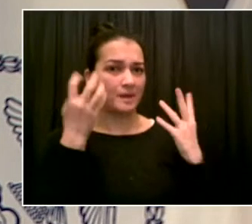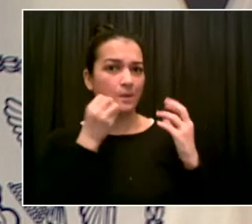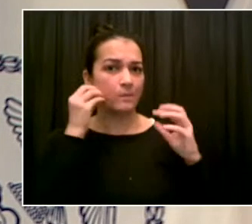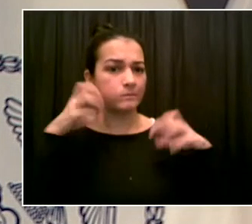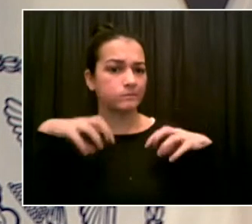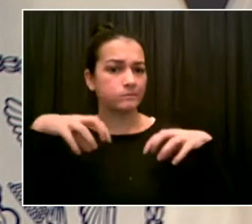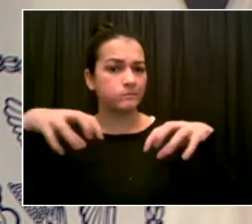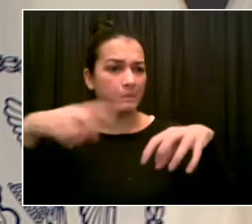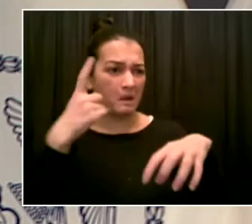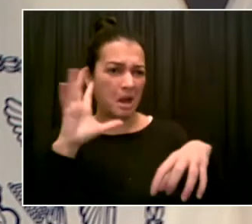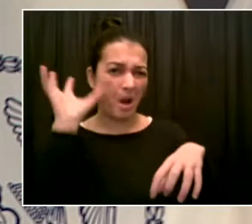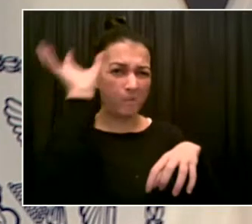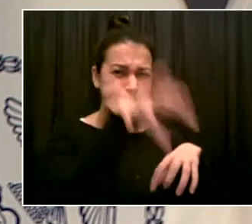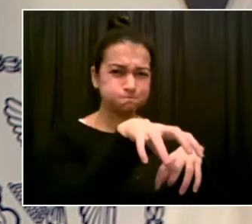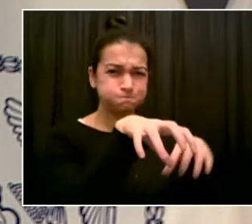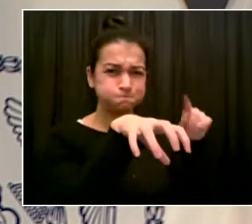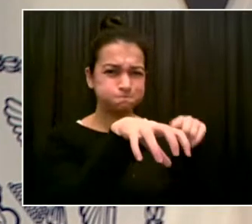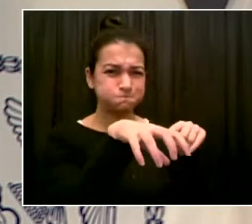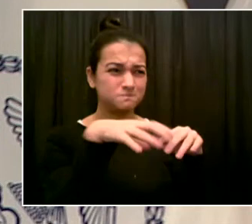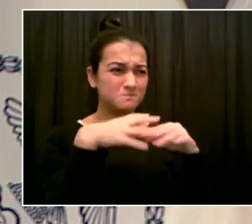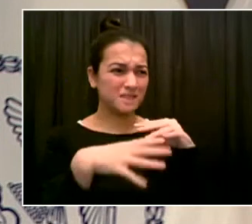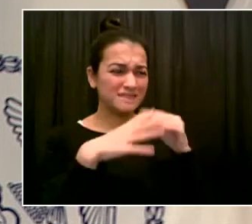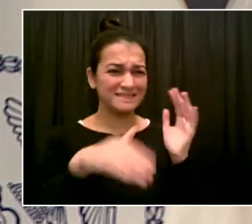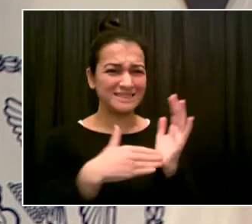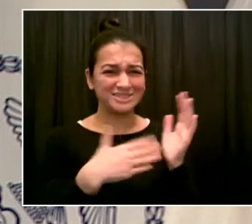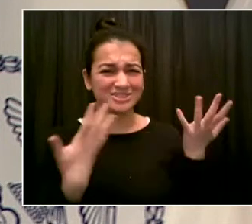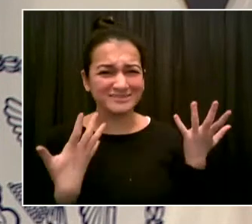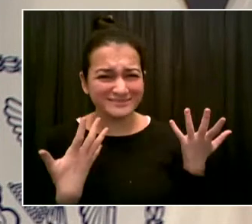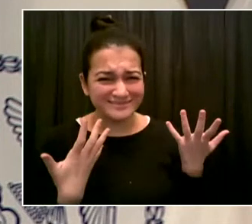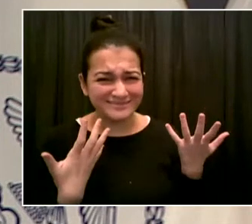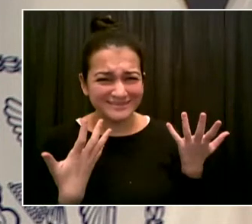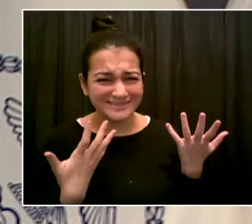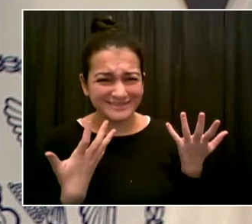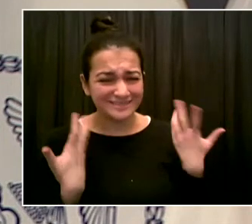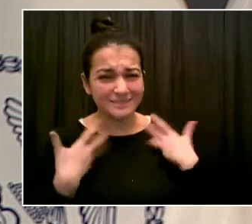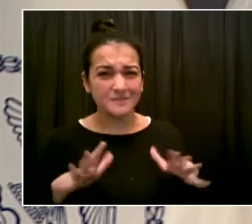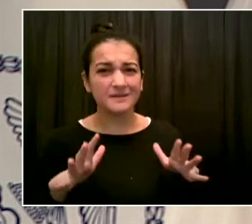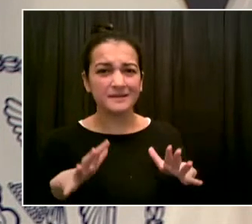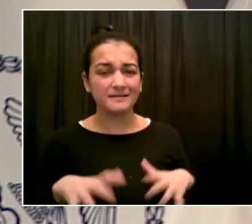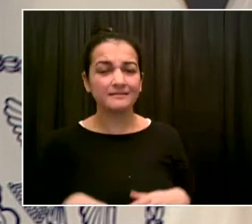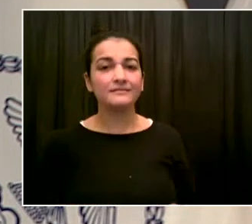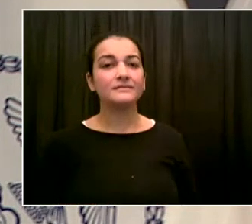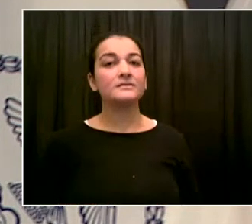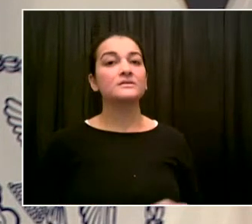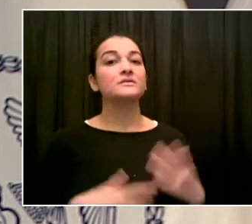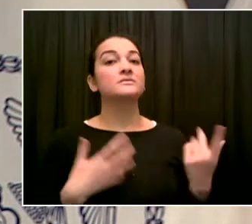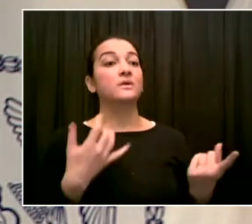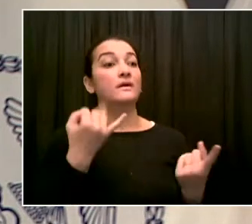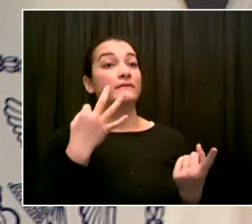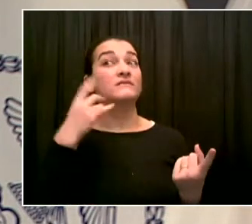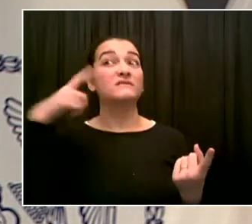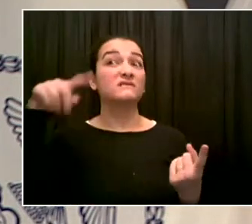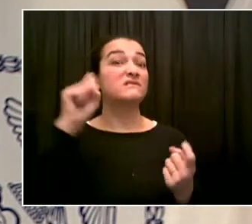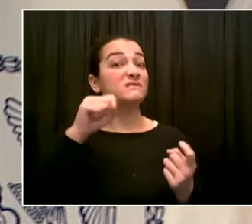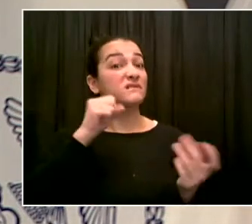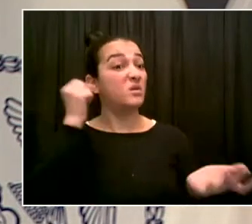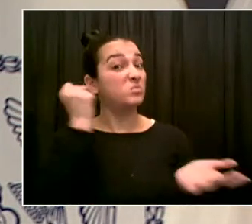RESIDENTIAL BLOCK AND APPROVING IT WOULD SET A DANGEROUS